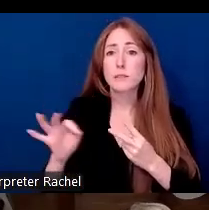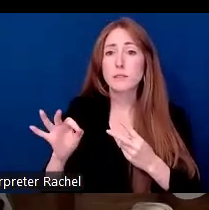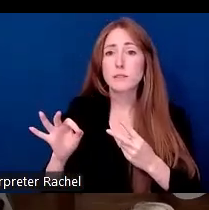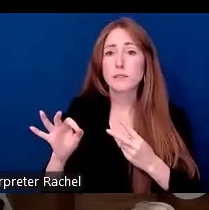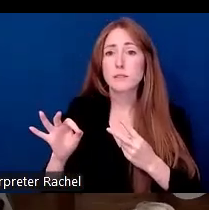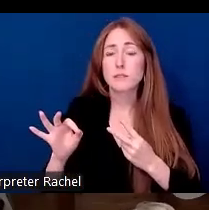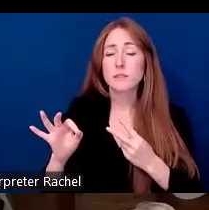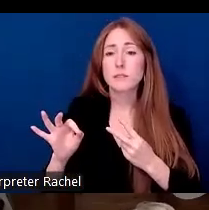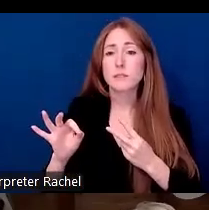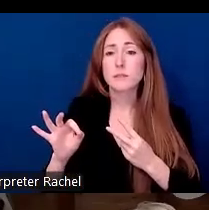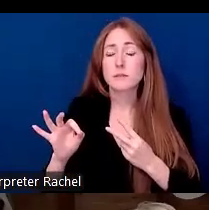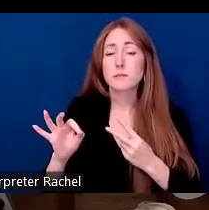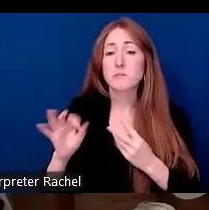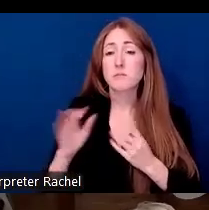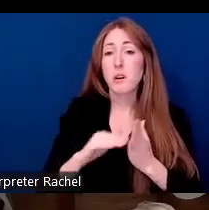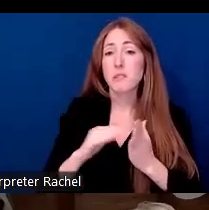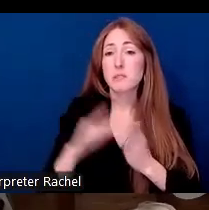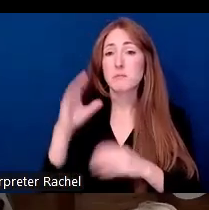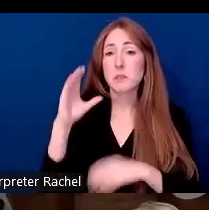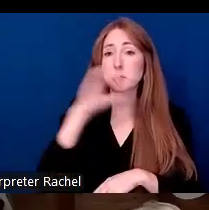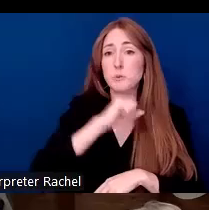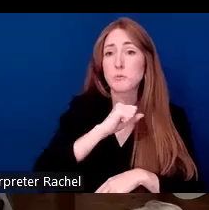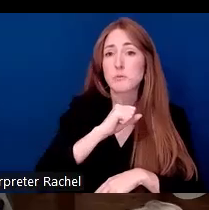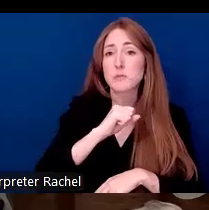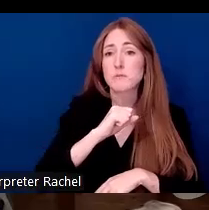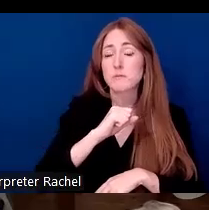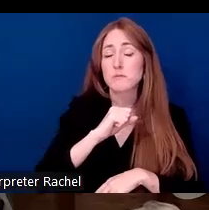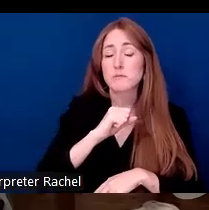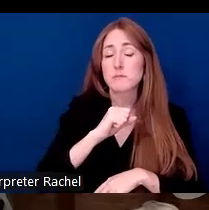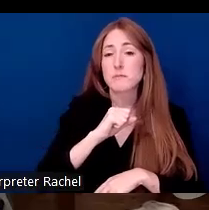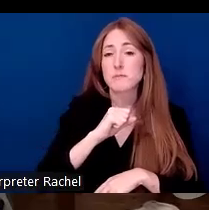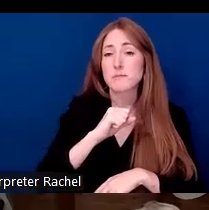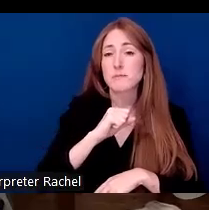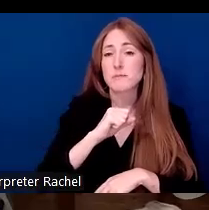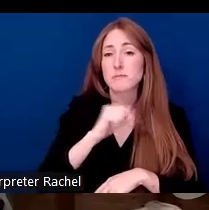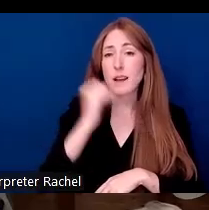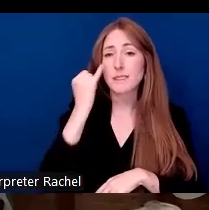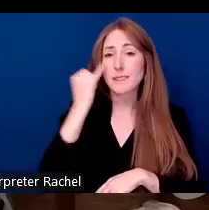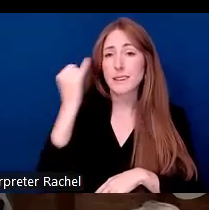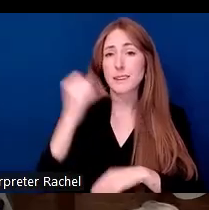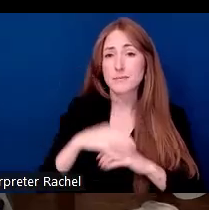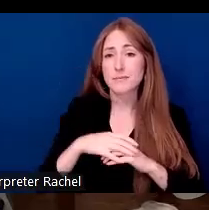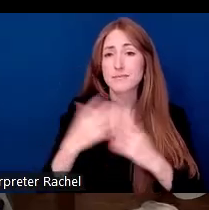taken for granted notion embedded in neoliberal systems of care for children with disabilities